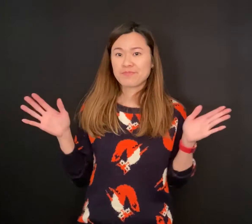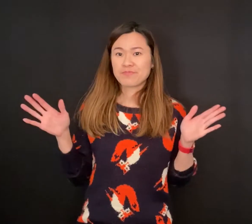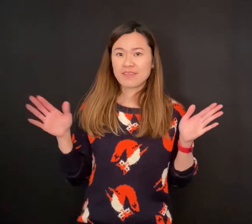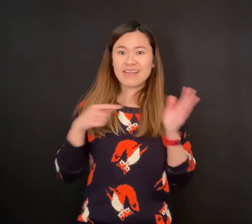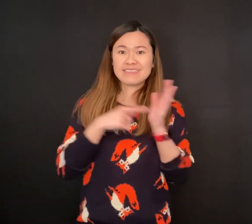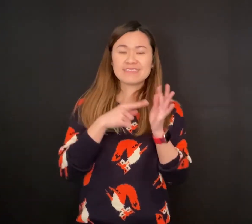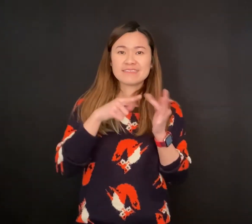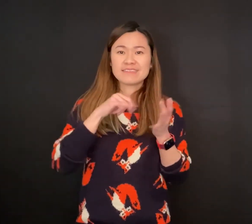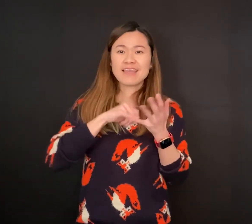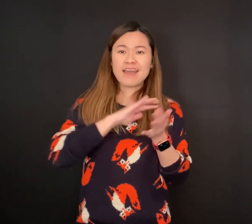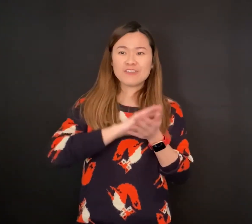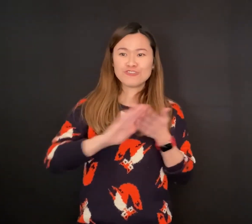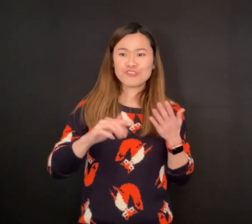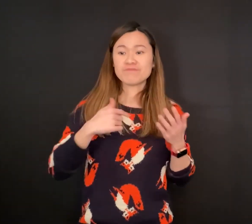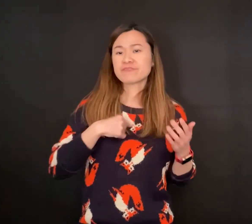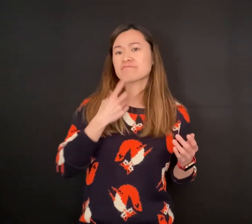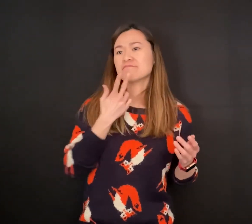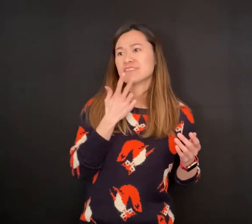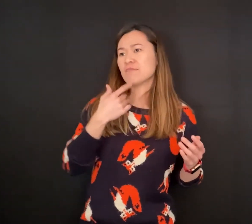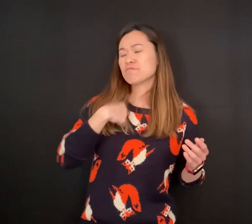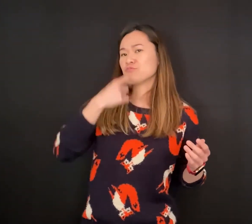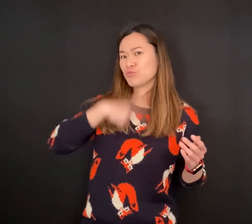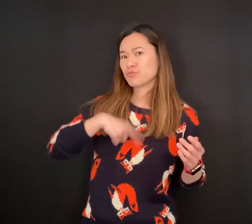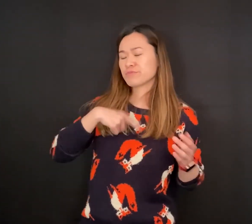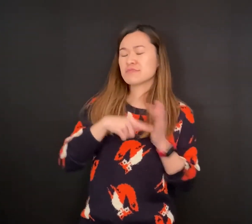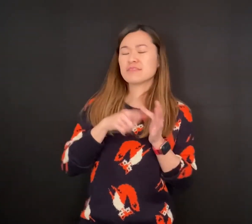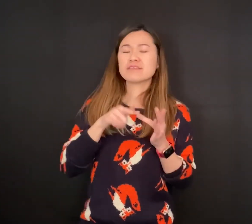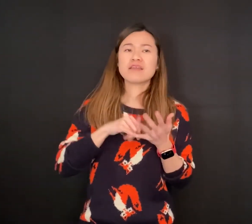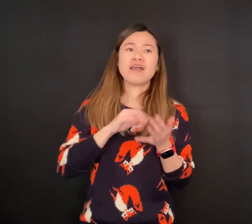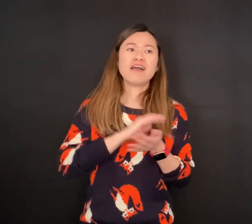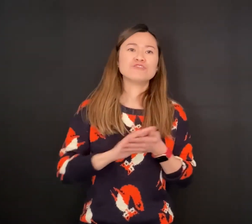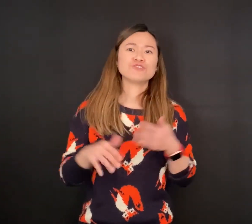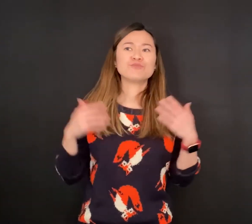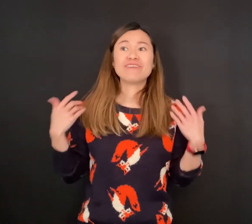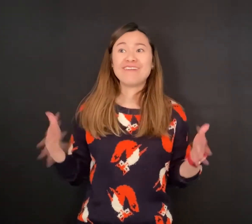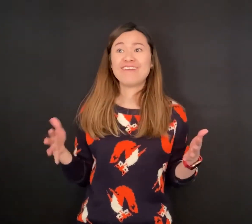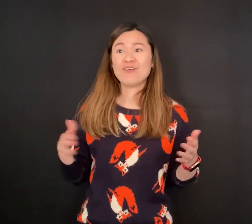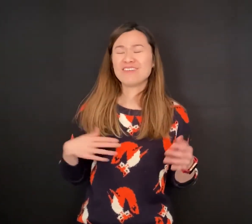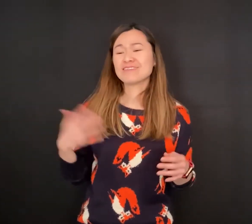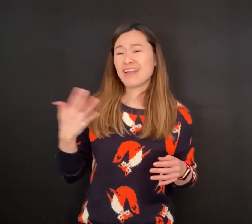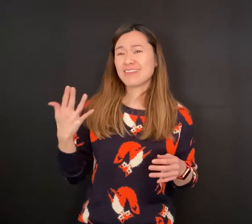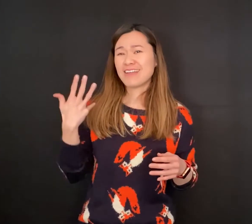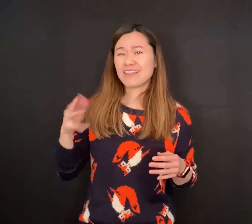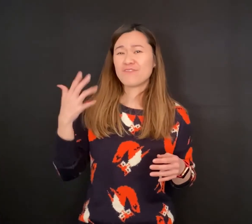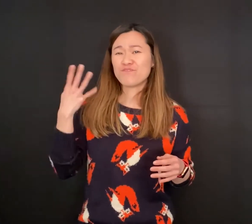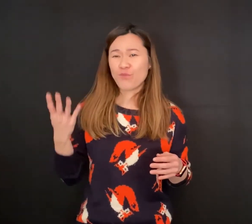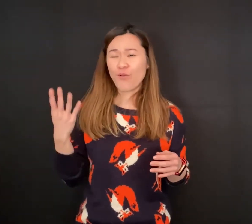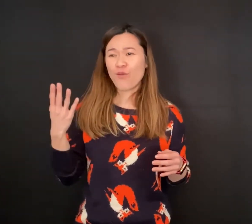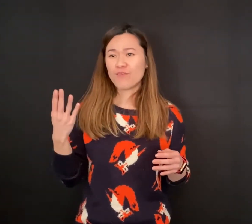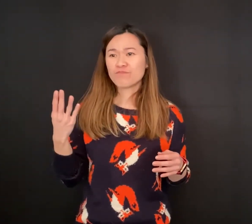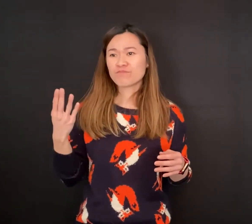Hello, pretend I am Tish. The year was 1994.